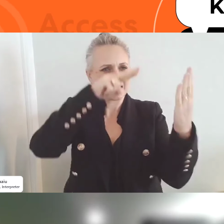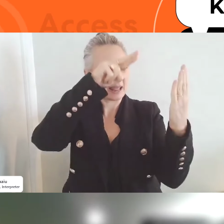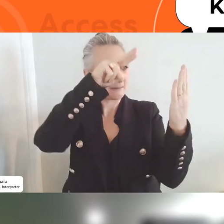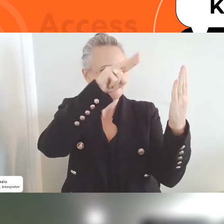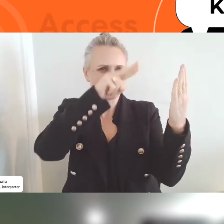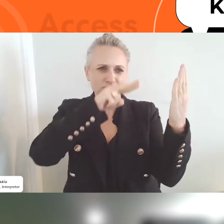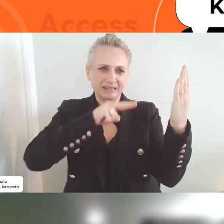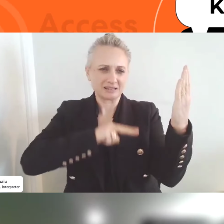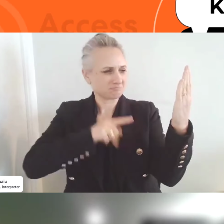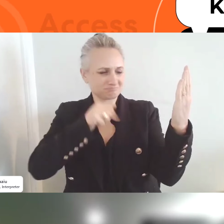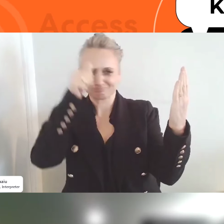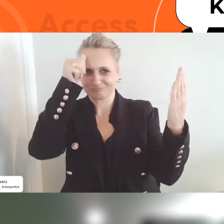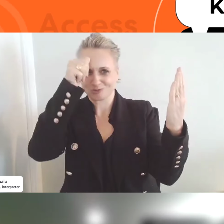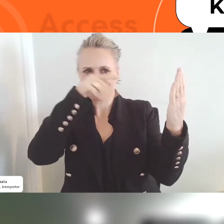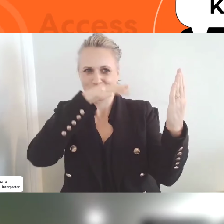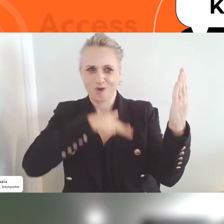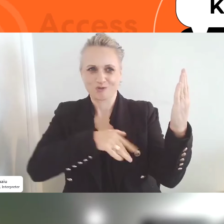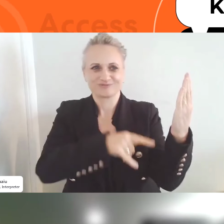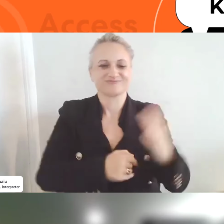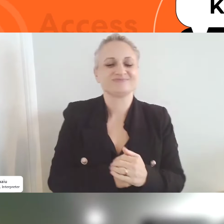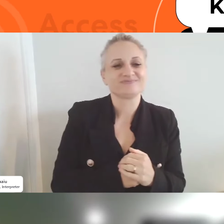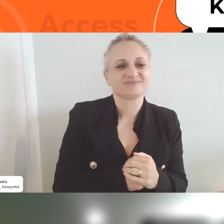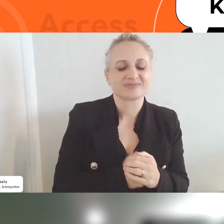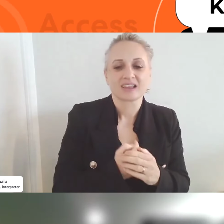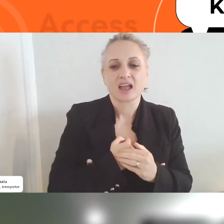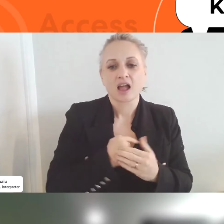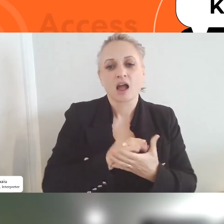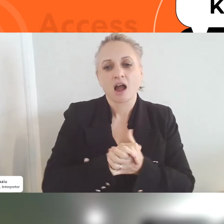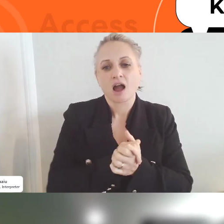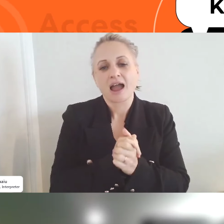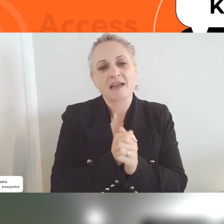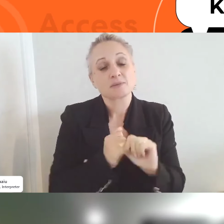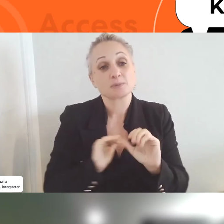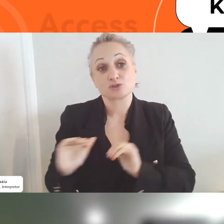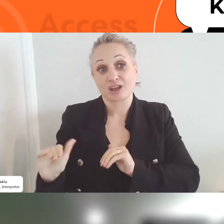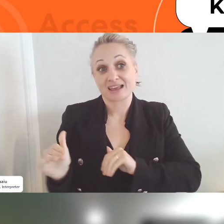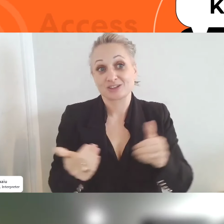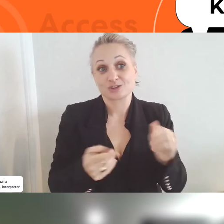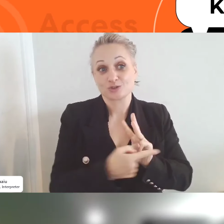here. I have the pleasure of introducing three panelists and I will let